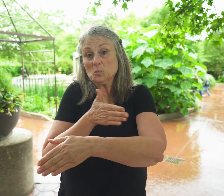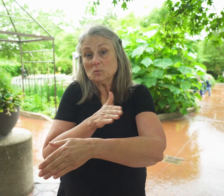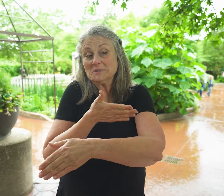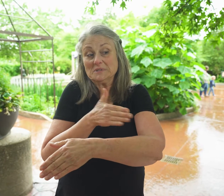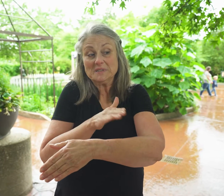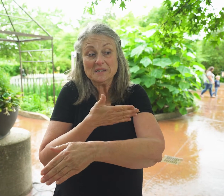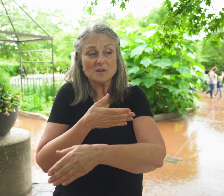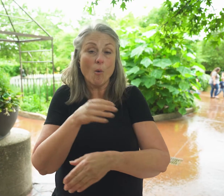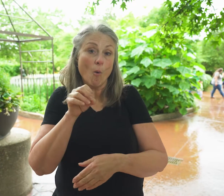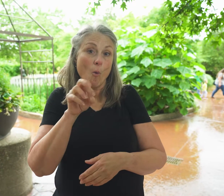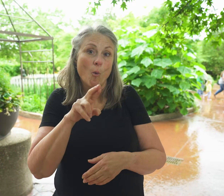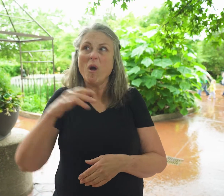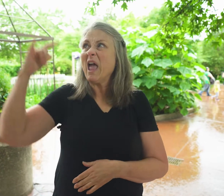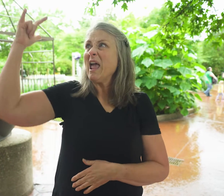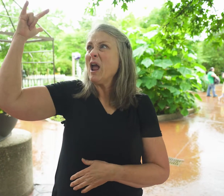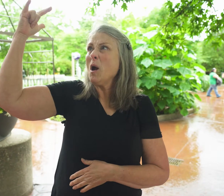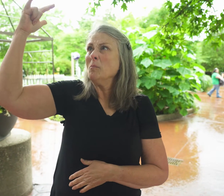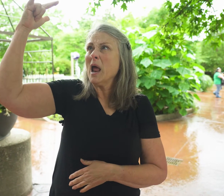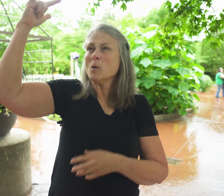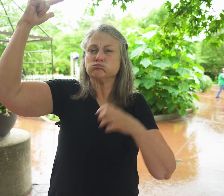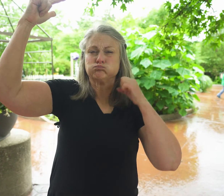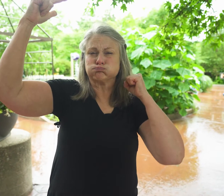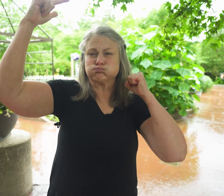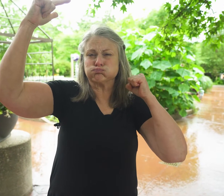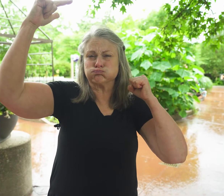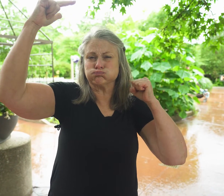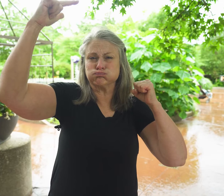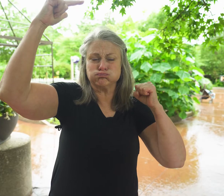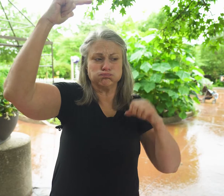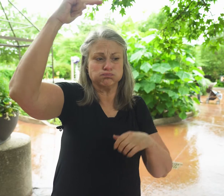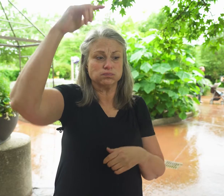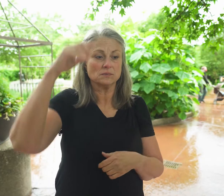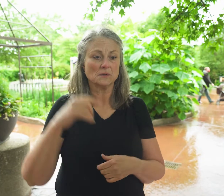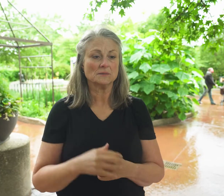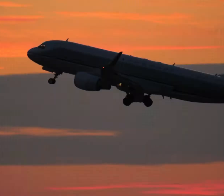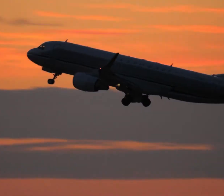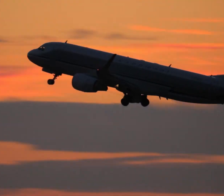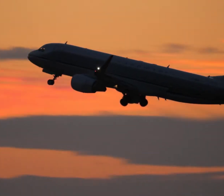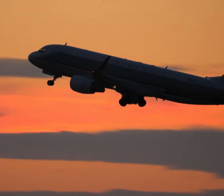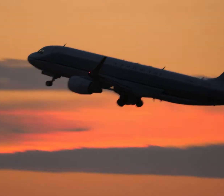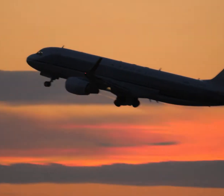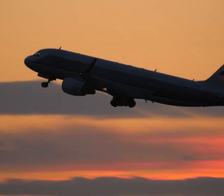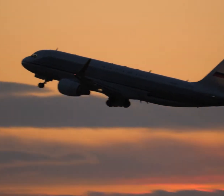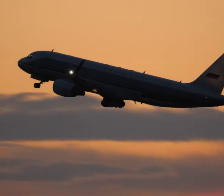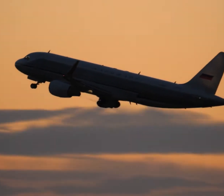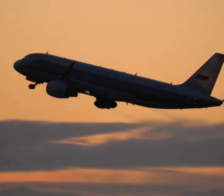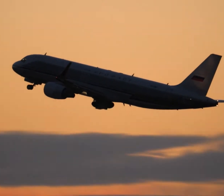You might hear music or maybe an airplane flying overhead and it's loud jet engines.